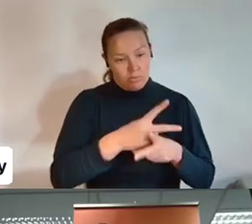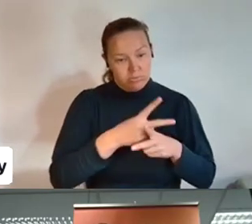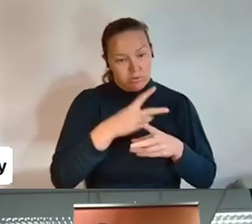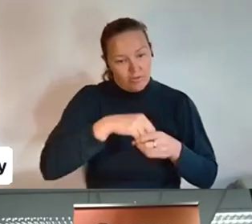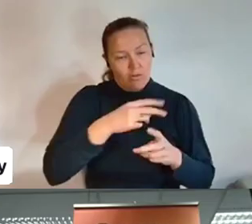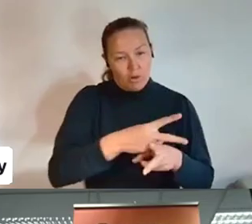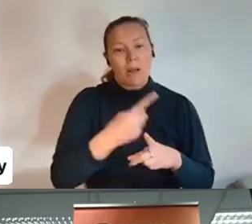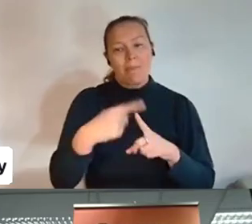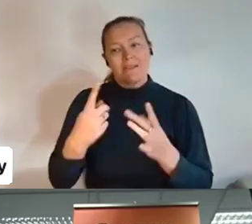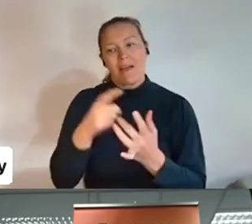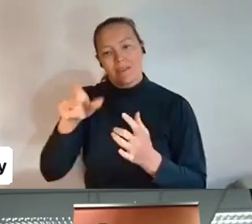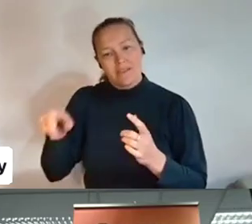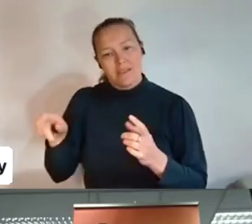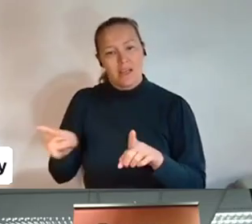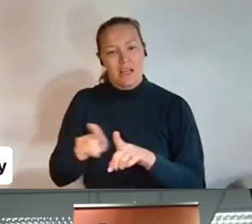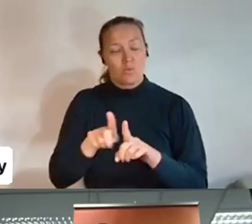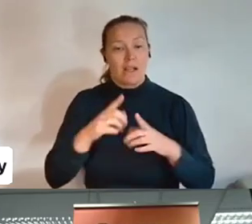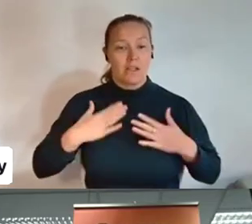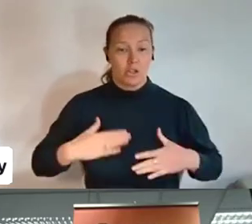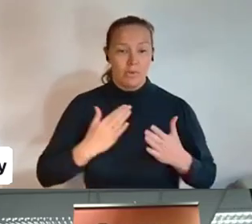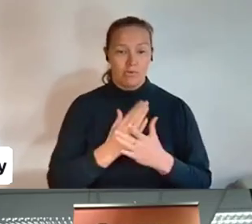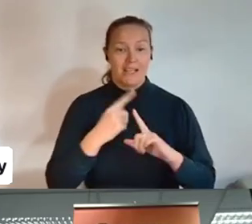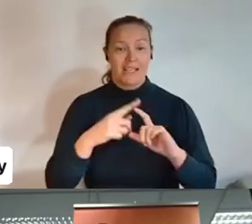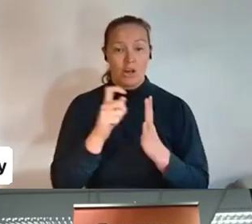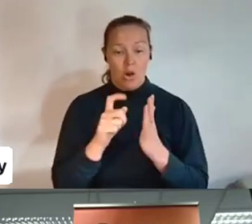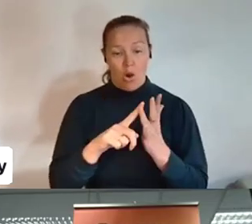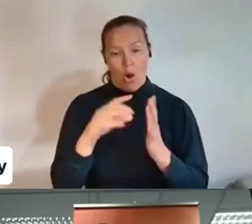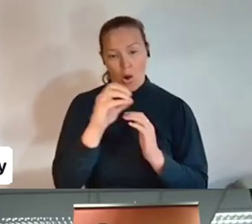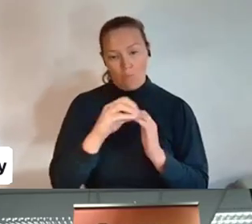Human Rights Commission and the Ombudsman office signifies the Government's formal